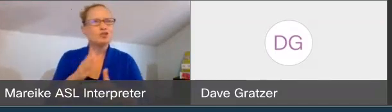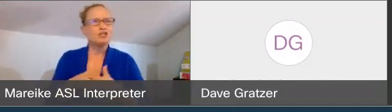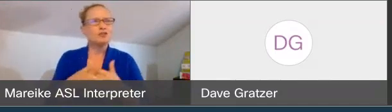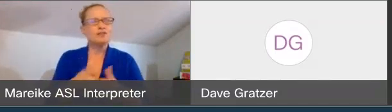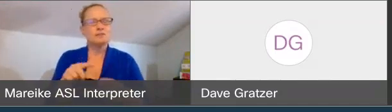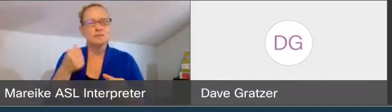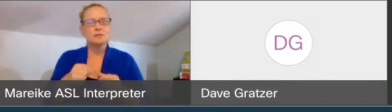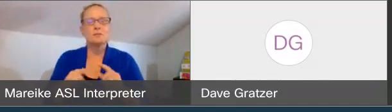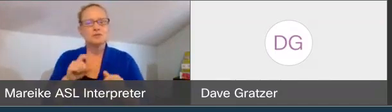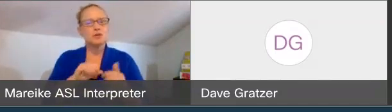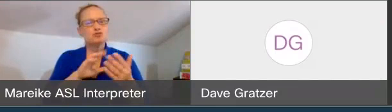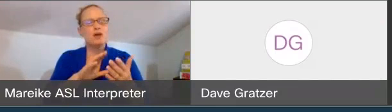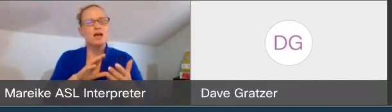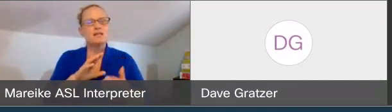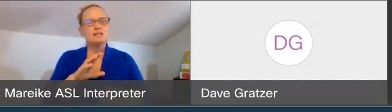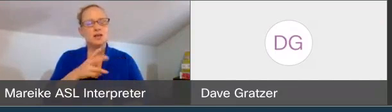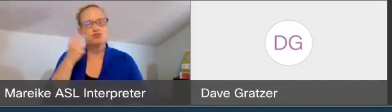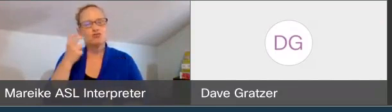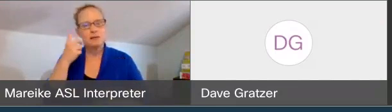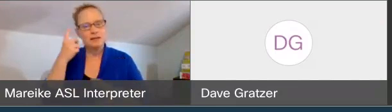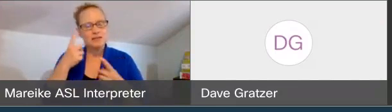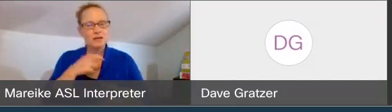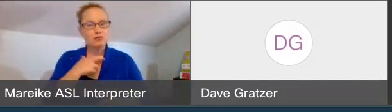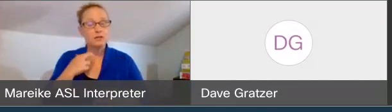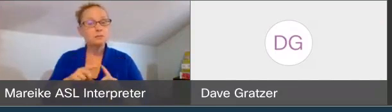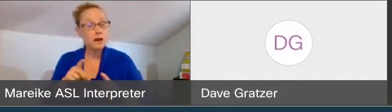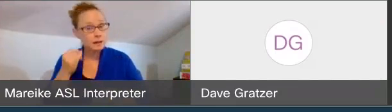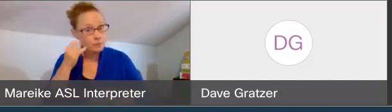to address these criminogenic risks. But if you think about that, and I think this is speaks